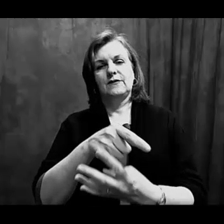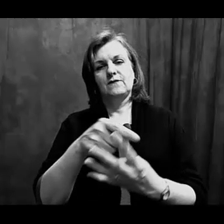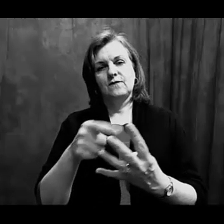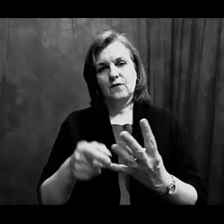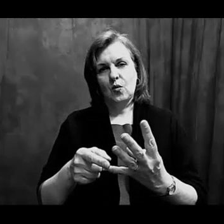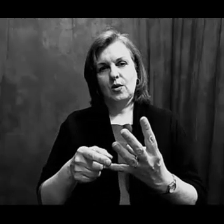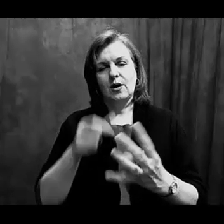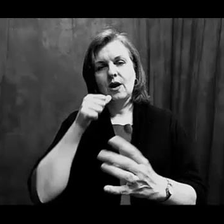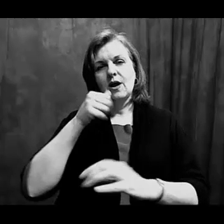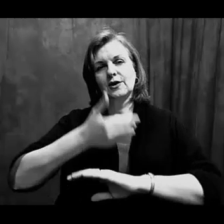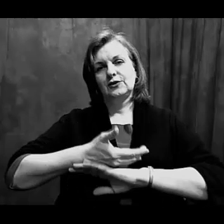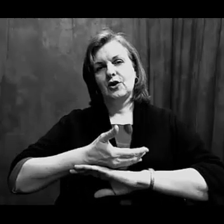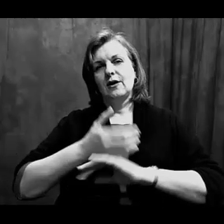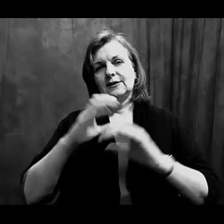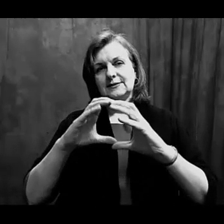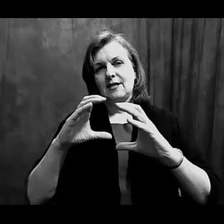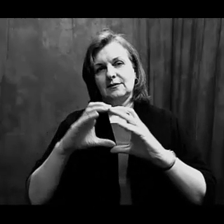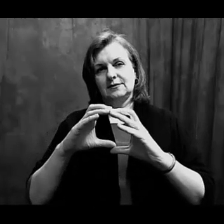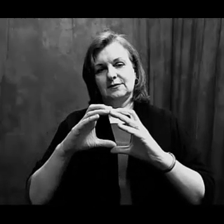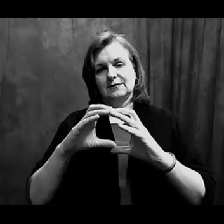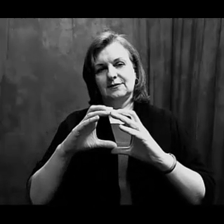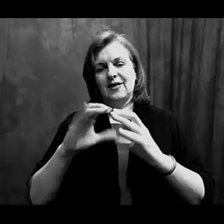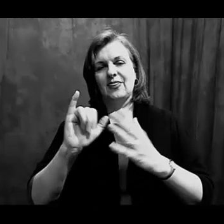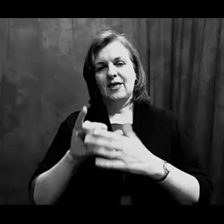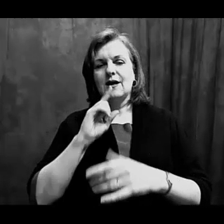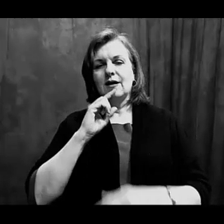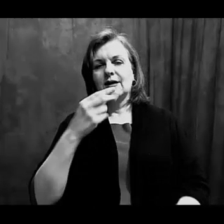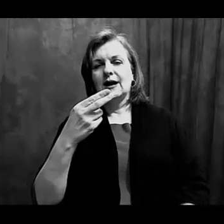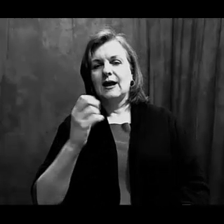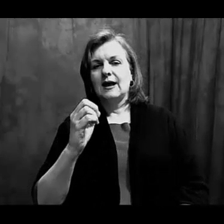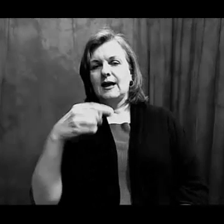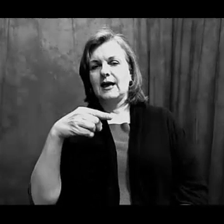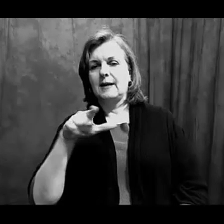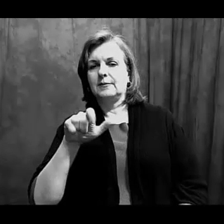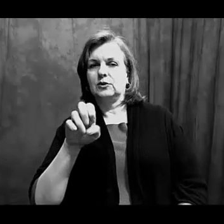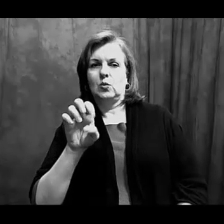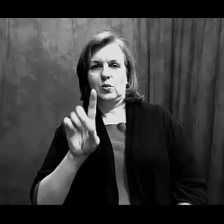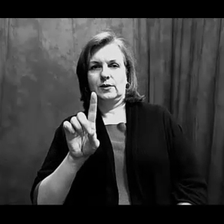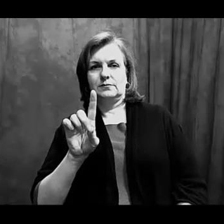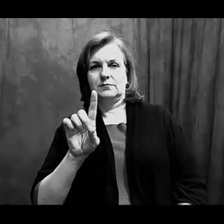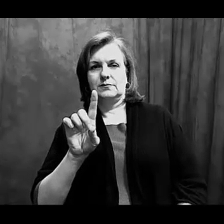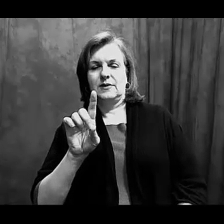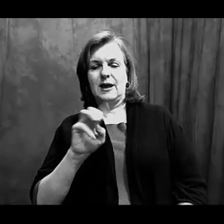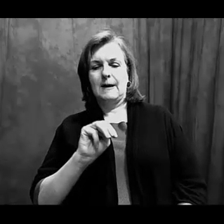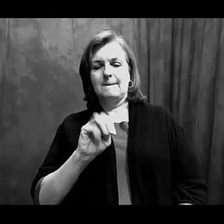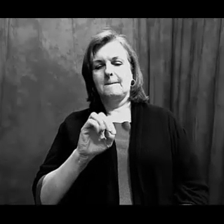daughter cells that are haploid -- so my product that I'm after in meiosis is